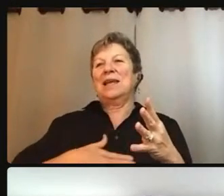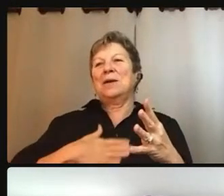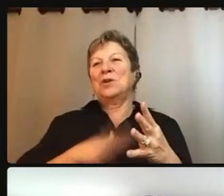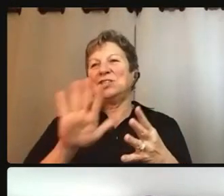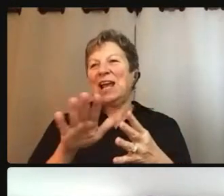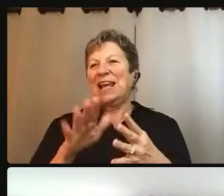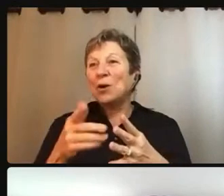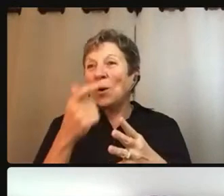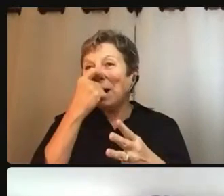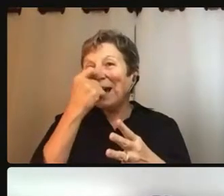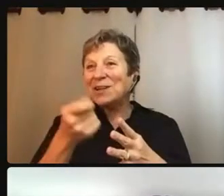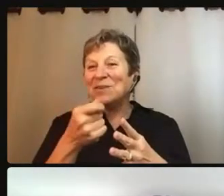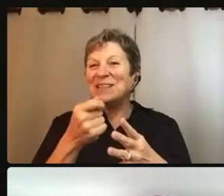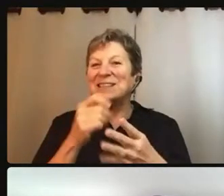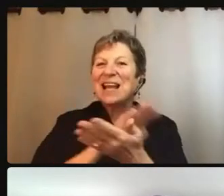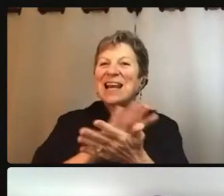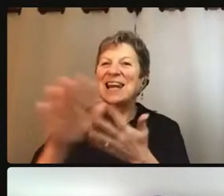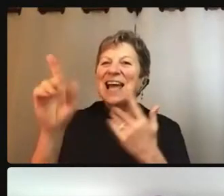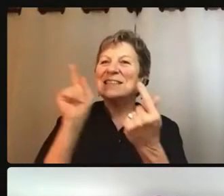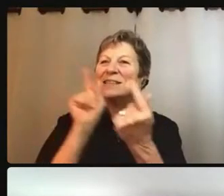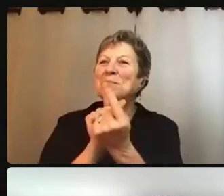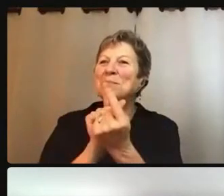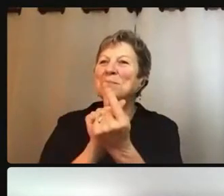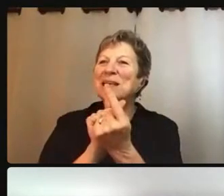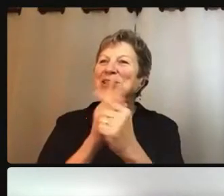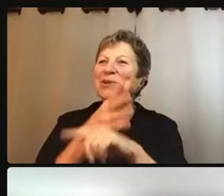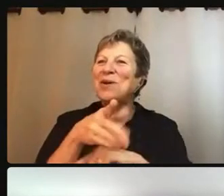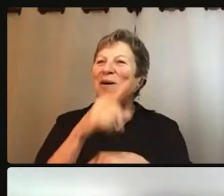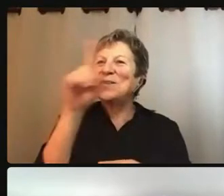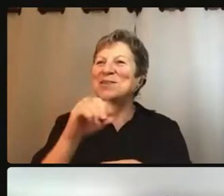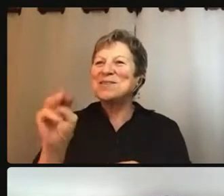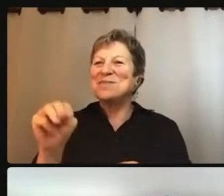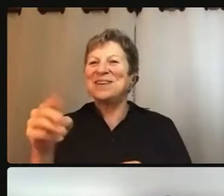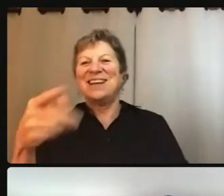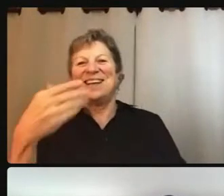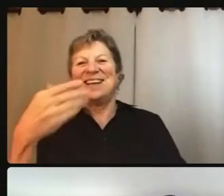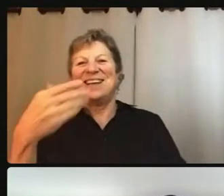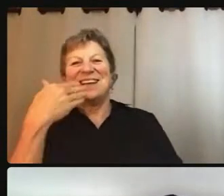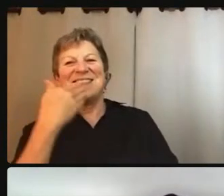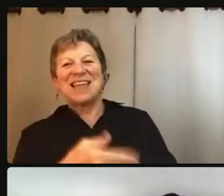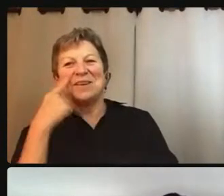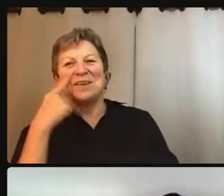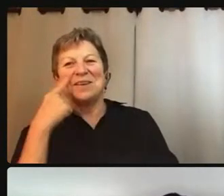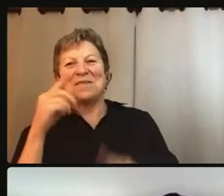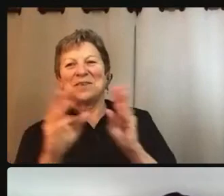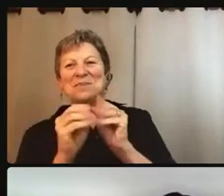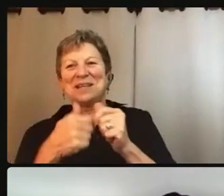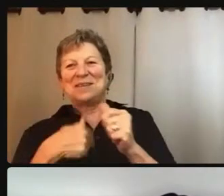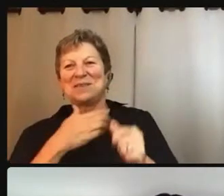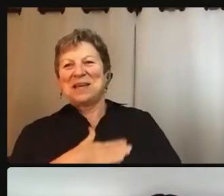I THINK YOU DID ANSWER ALL THE QUESTIONS. I REALLY APPRECIATE YOUR